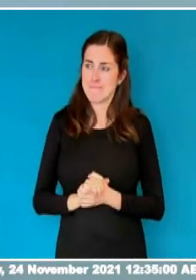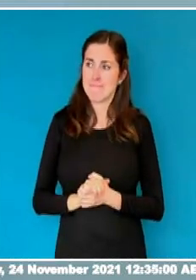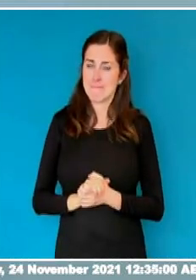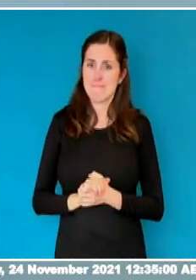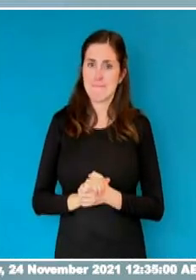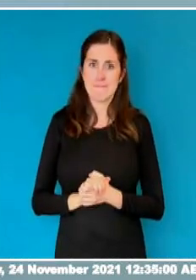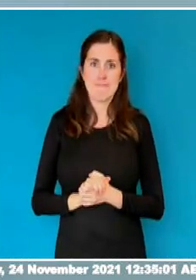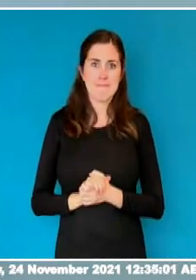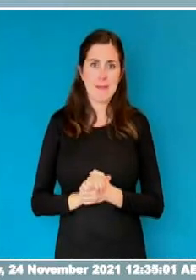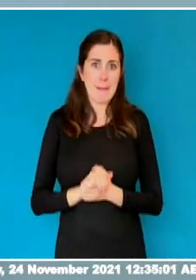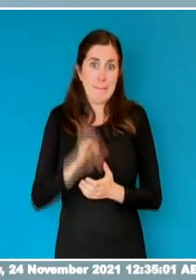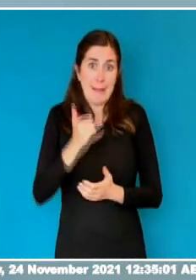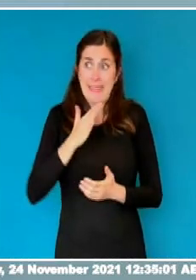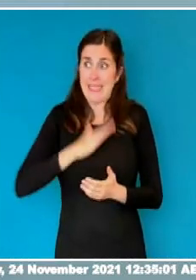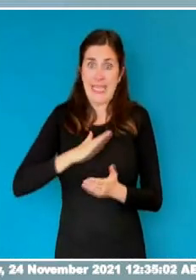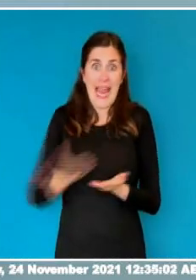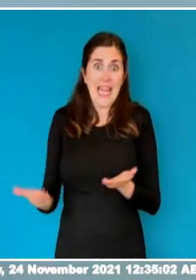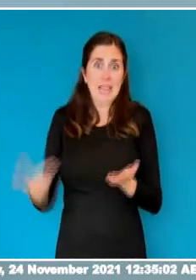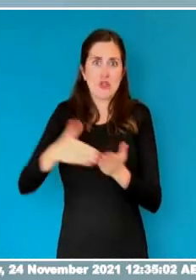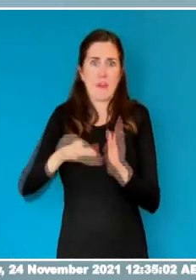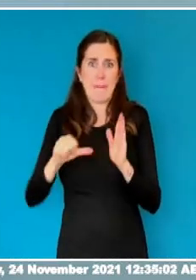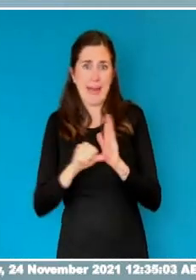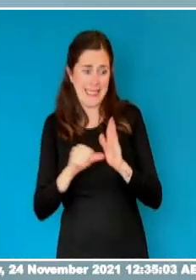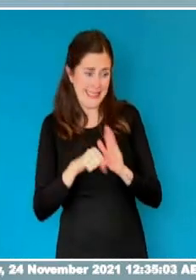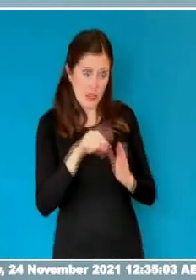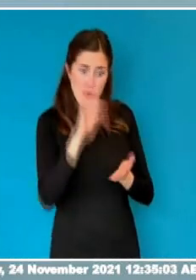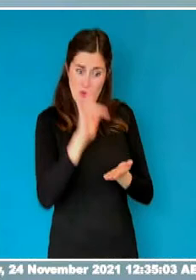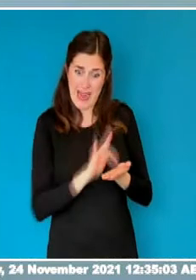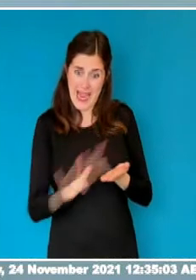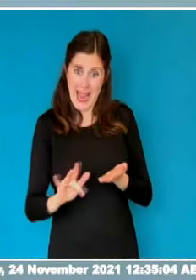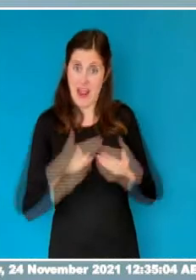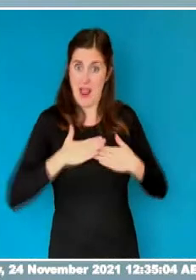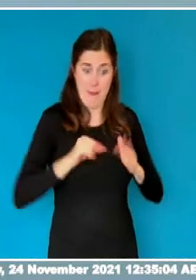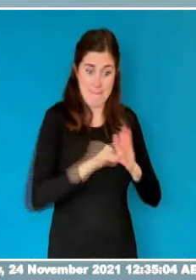some additional assistance and that can then be discussed between the work area and HR